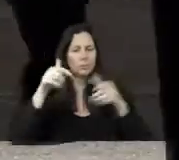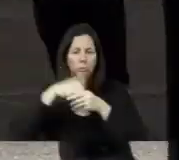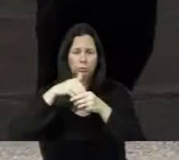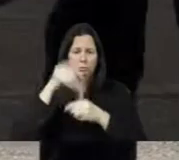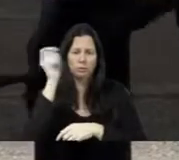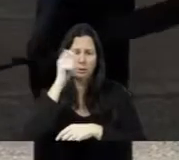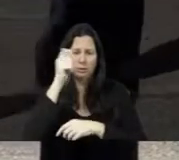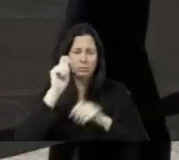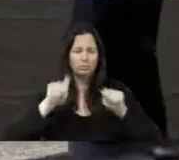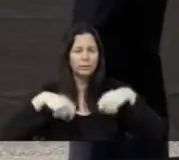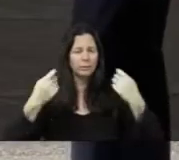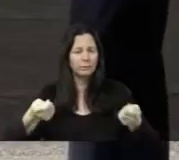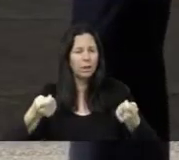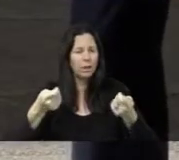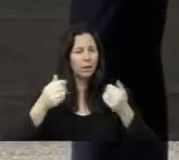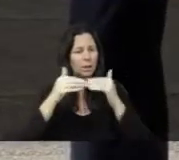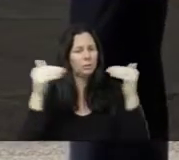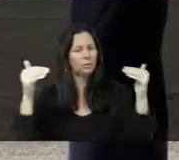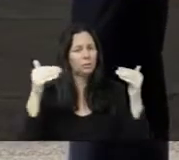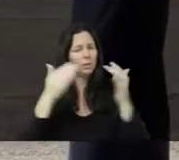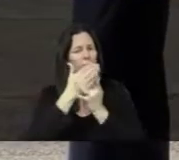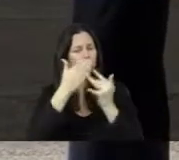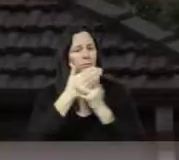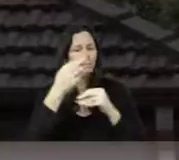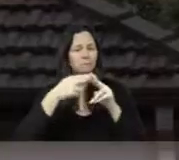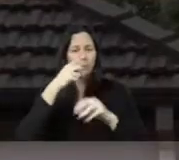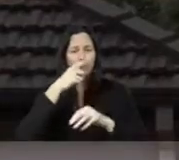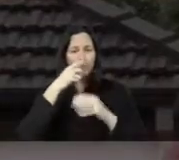Because if you don't have accessible transport at all,